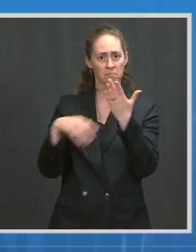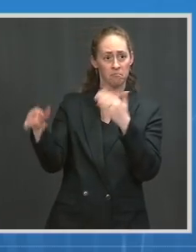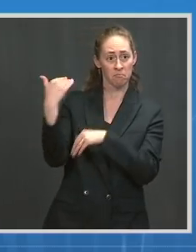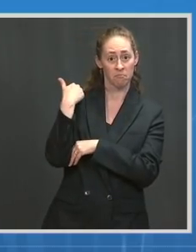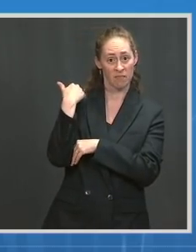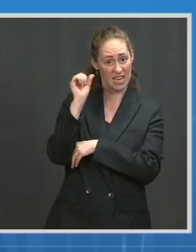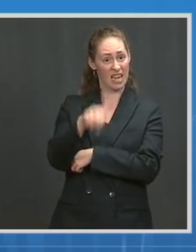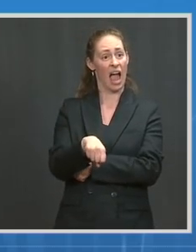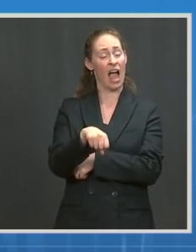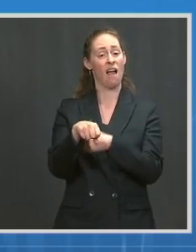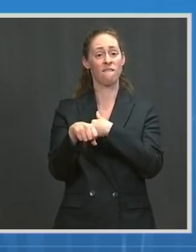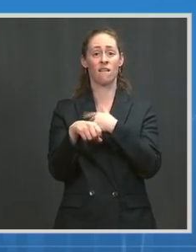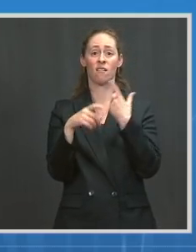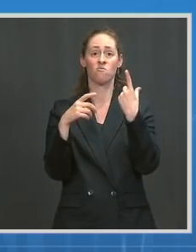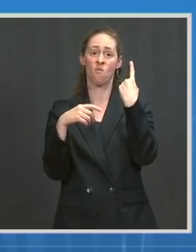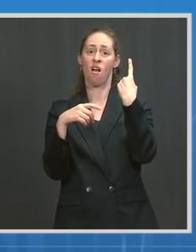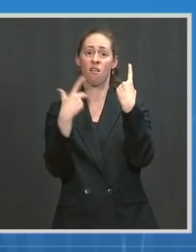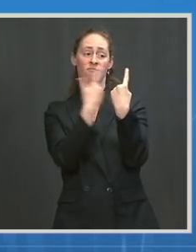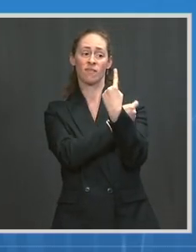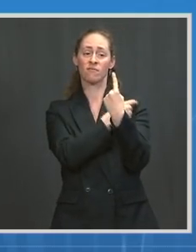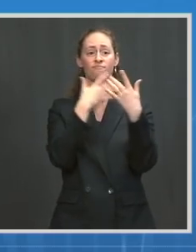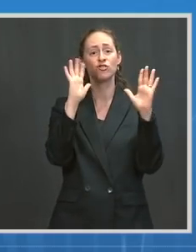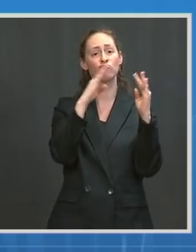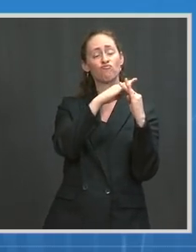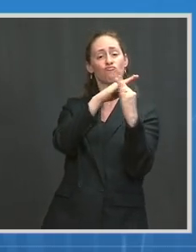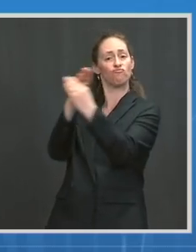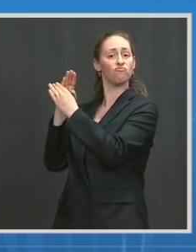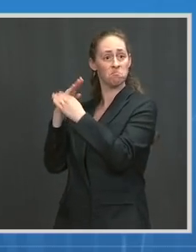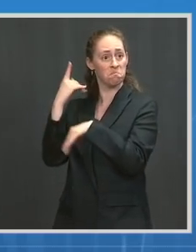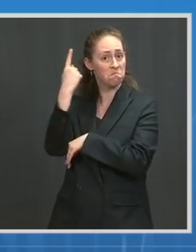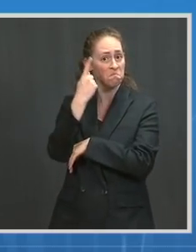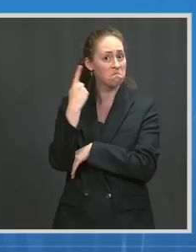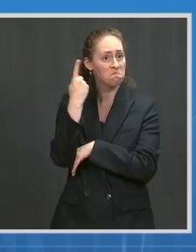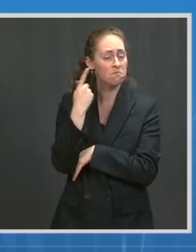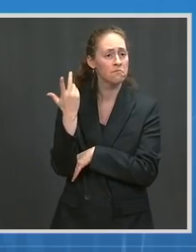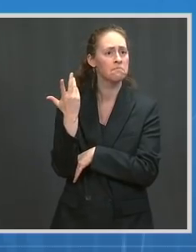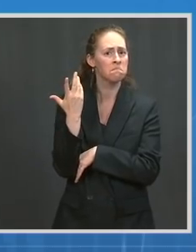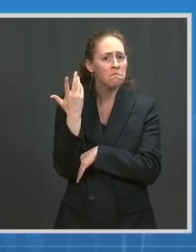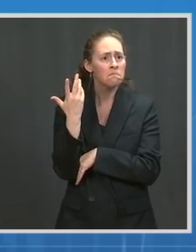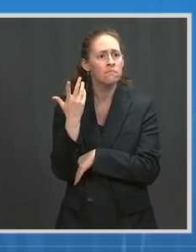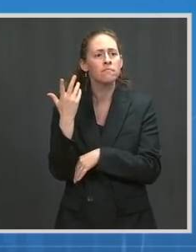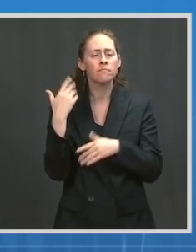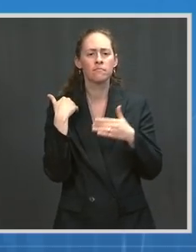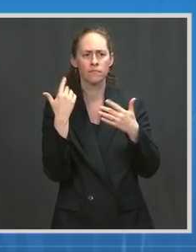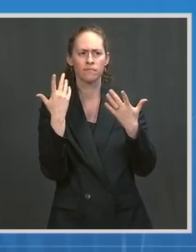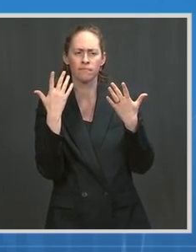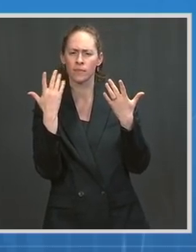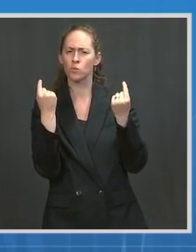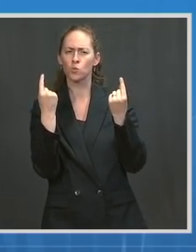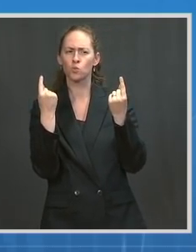into that using different types of vaccine platforms. But there was a recent paper published